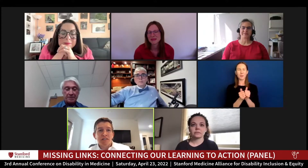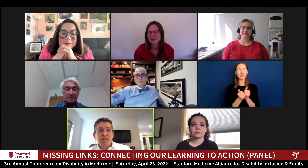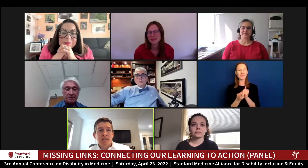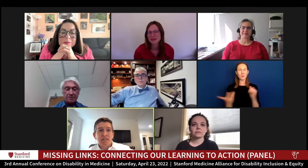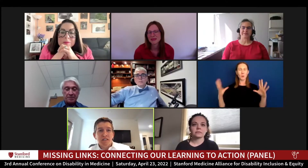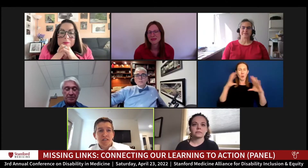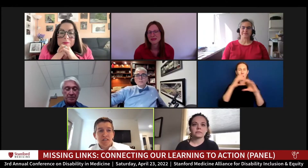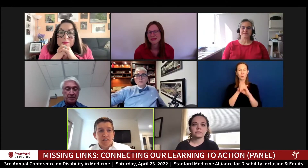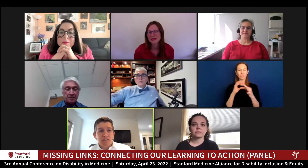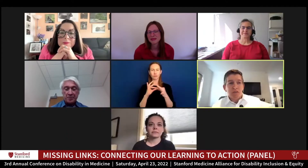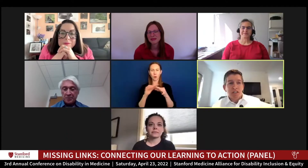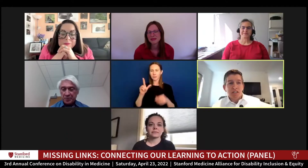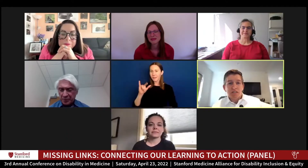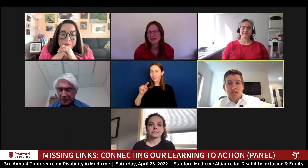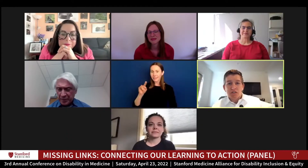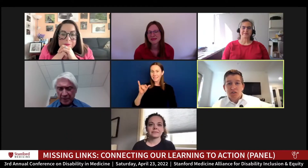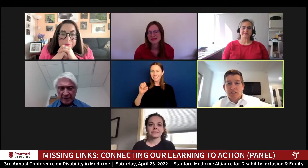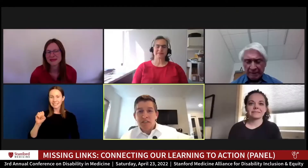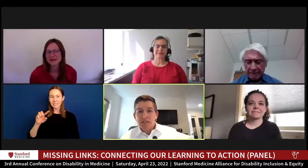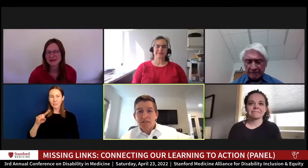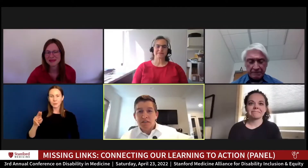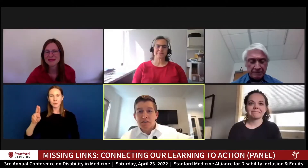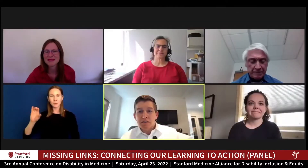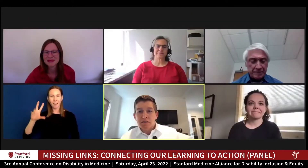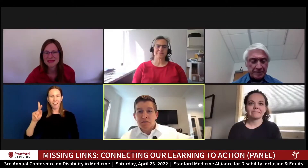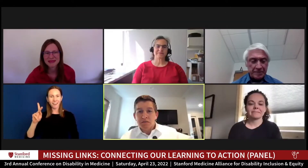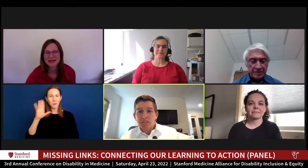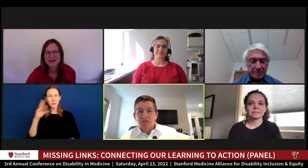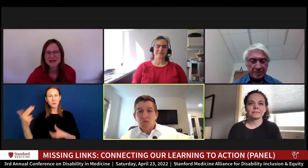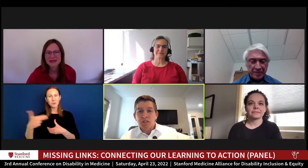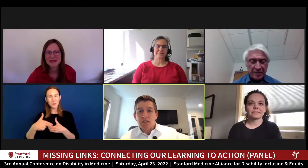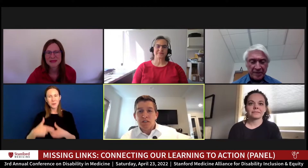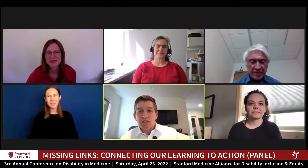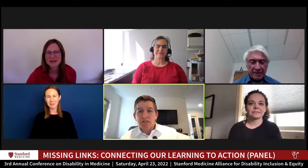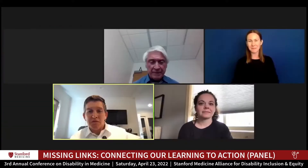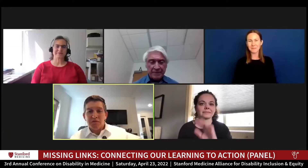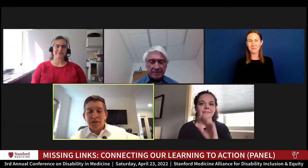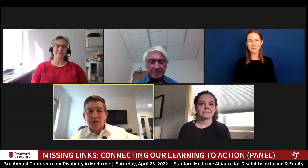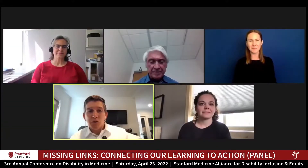Lizzie Zudock is going to join us as well; my co-planner.